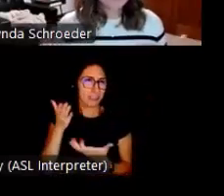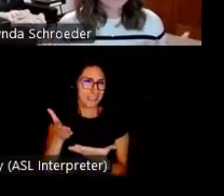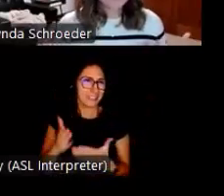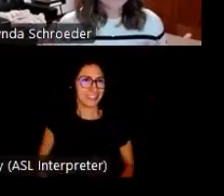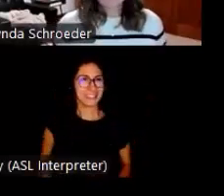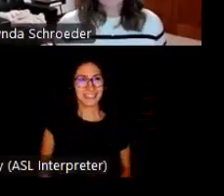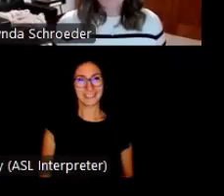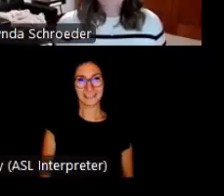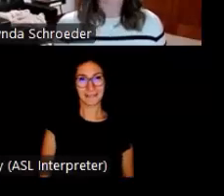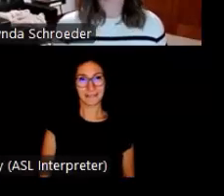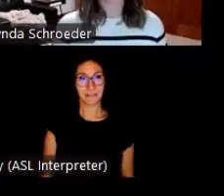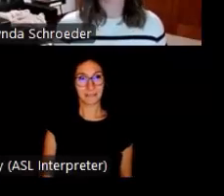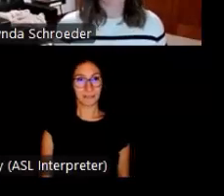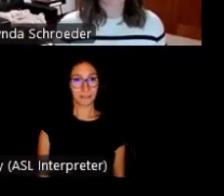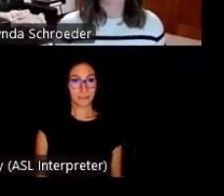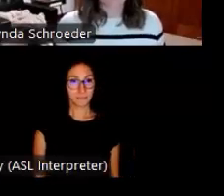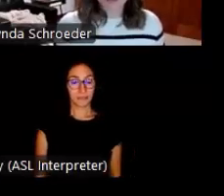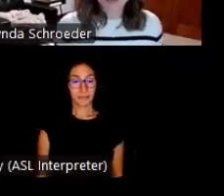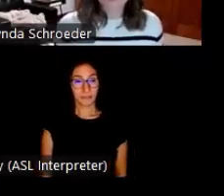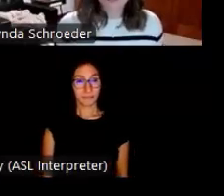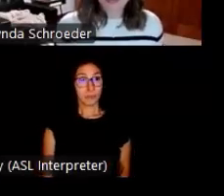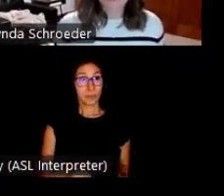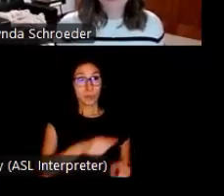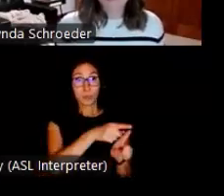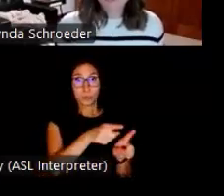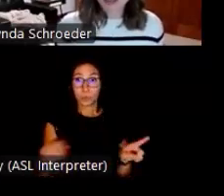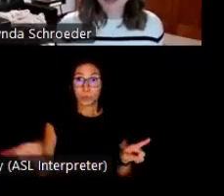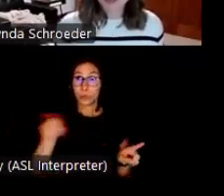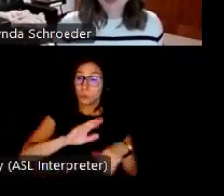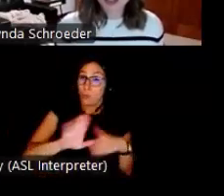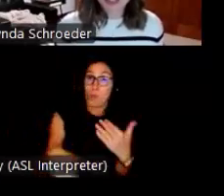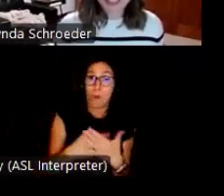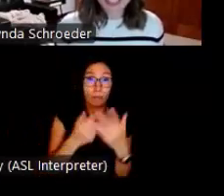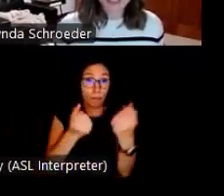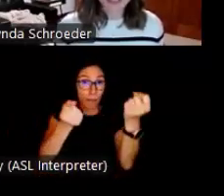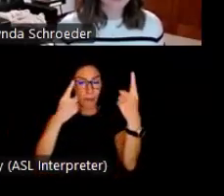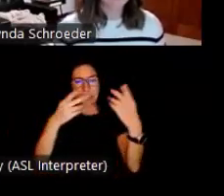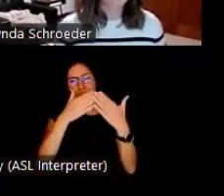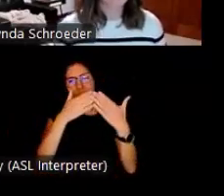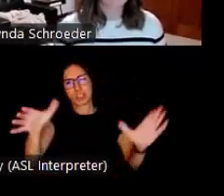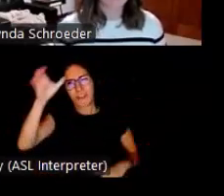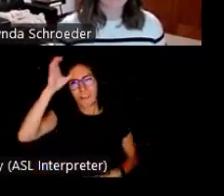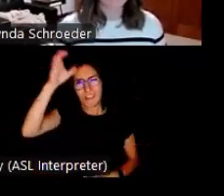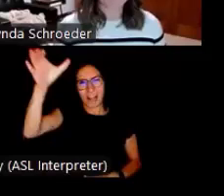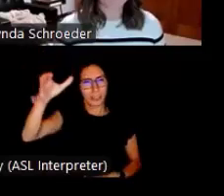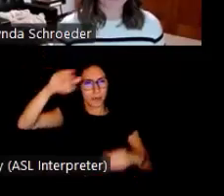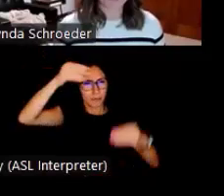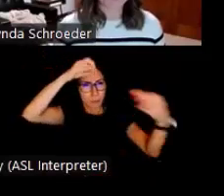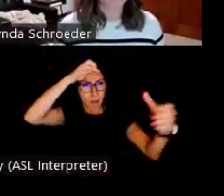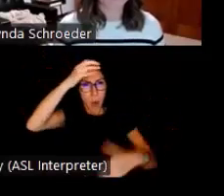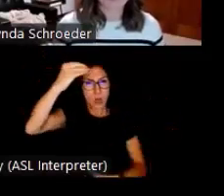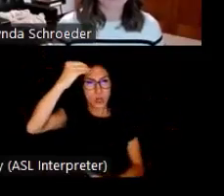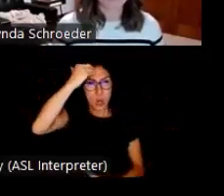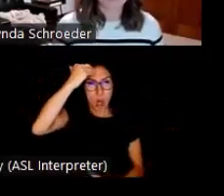So you all understand the broad concept of knowledge translation. You've been a part of these groups for a while.